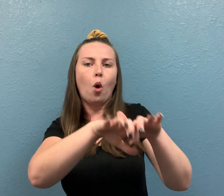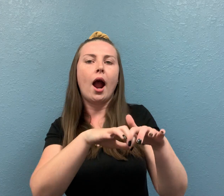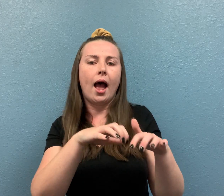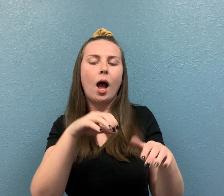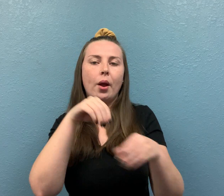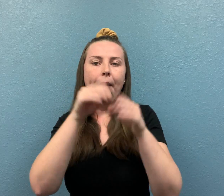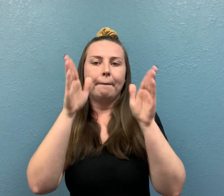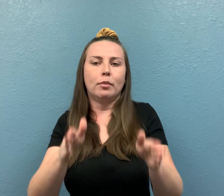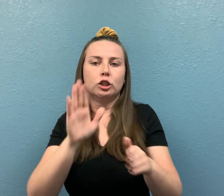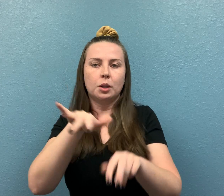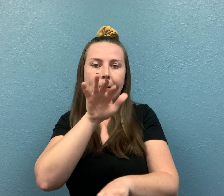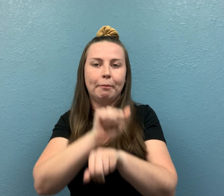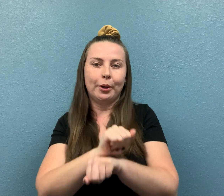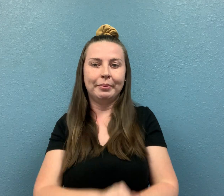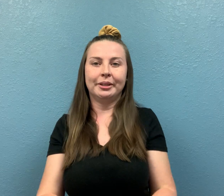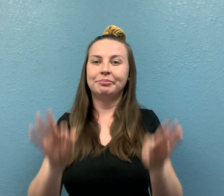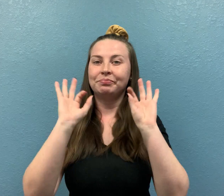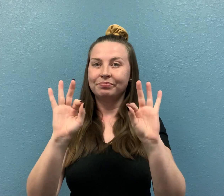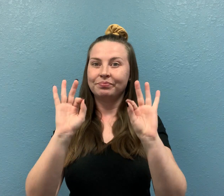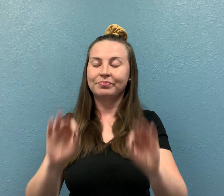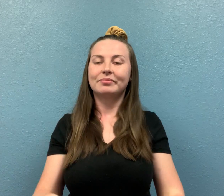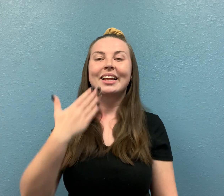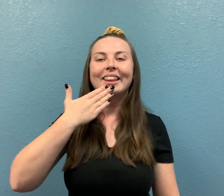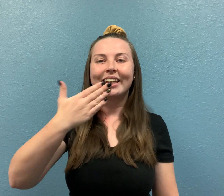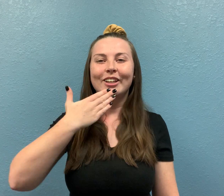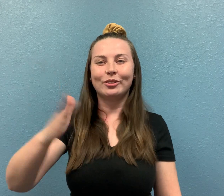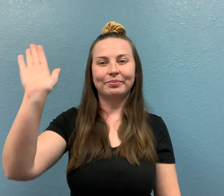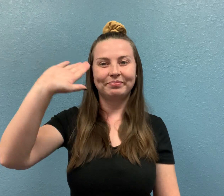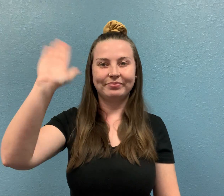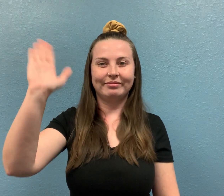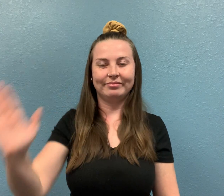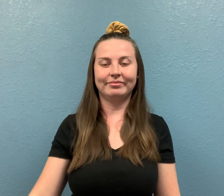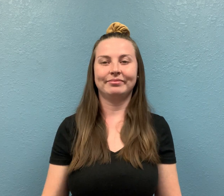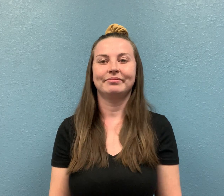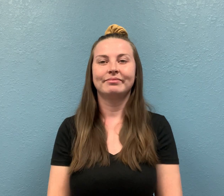work out an in-person appointment. Thank you!